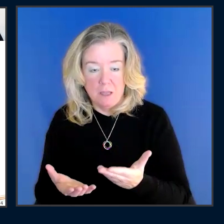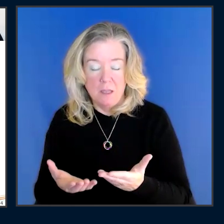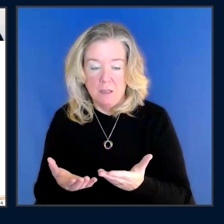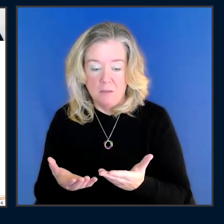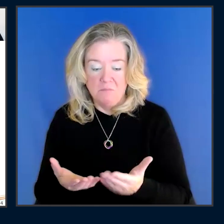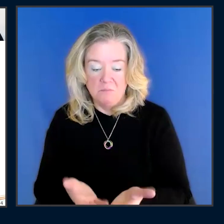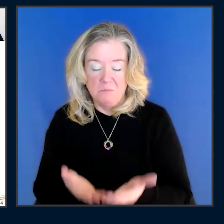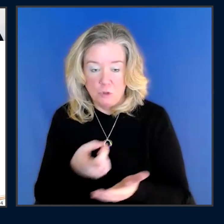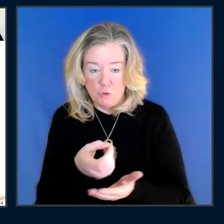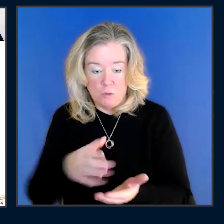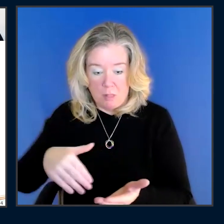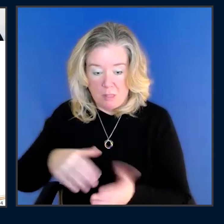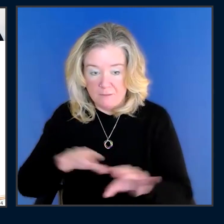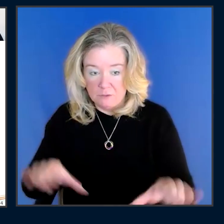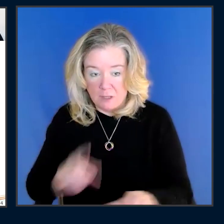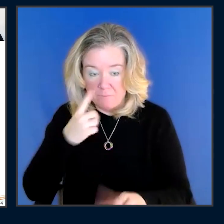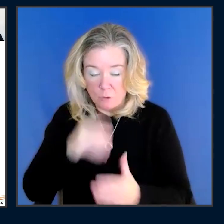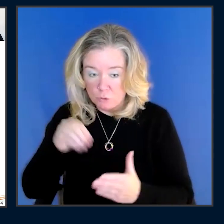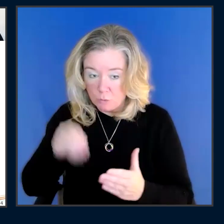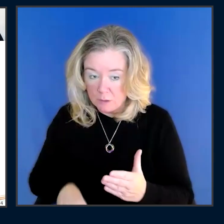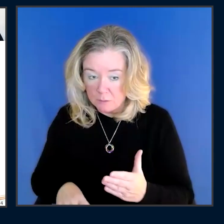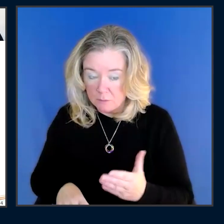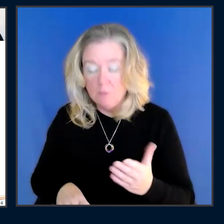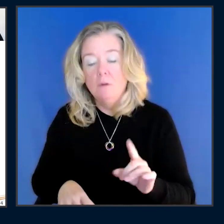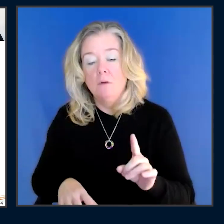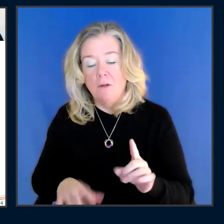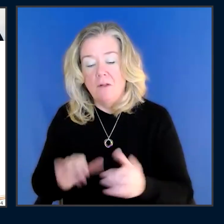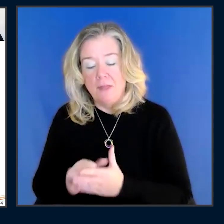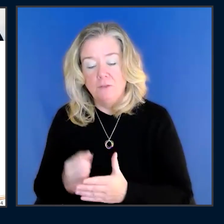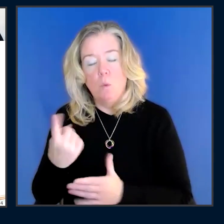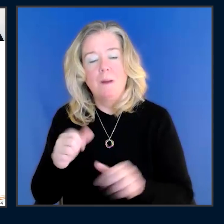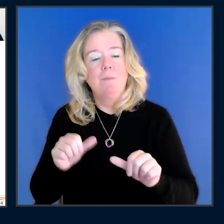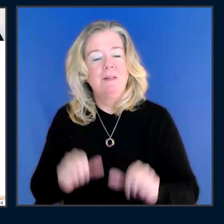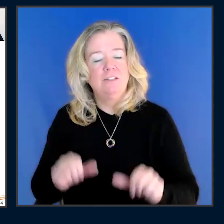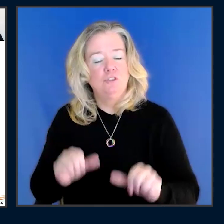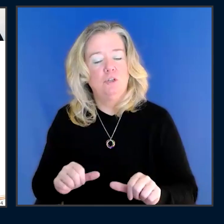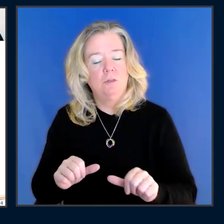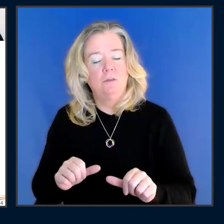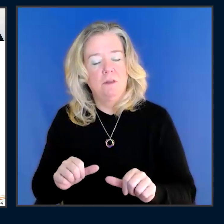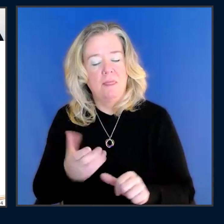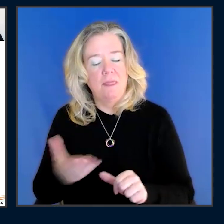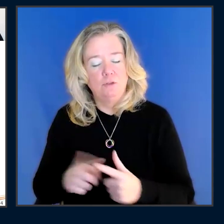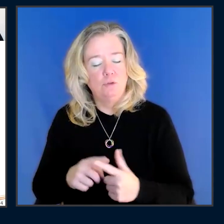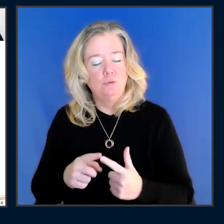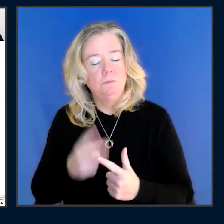are something that you haven't completed for a student. And that's one potential area